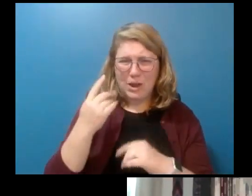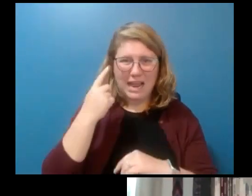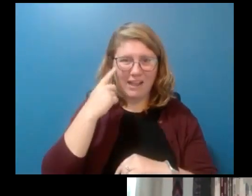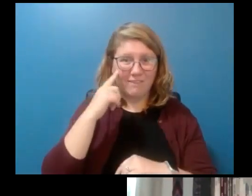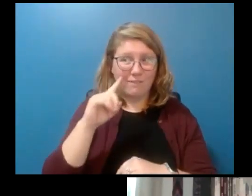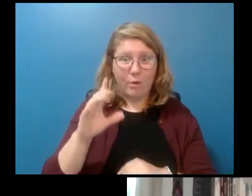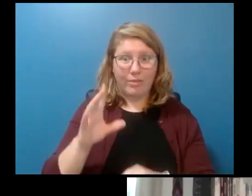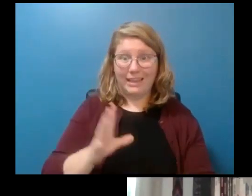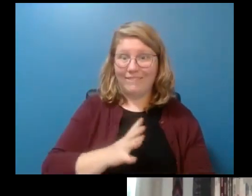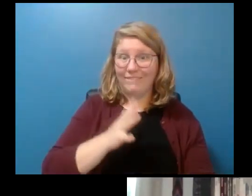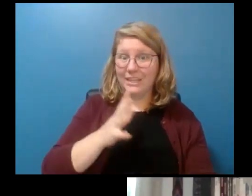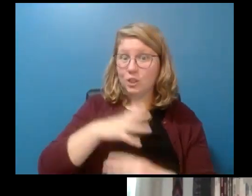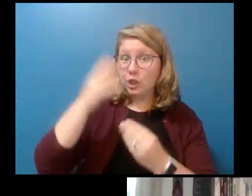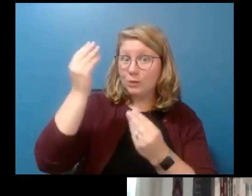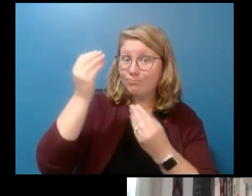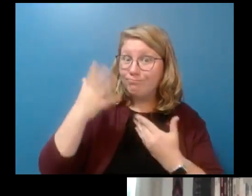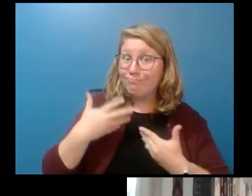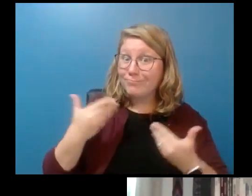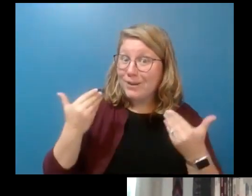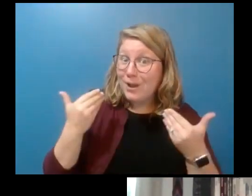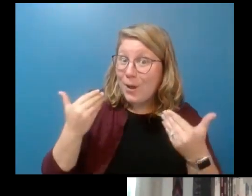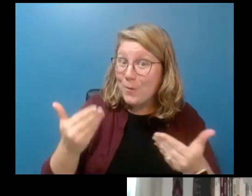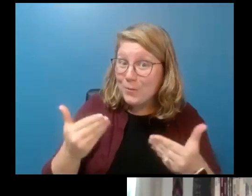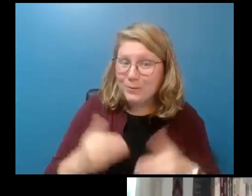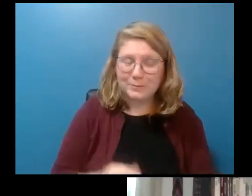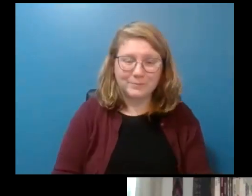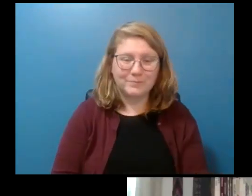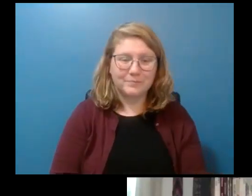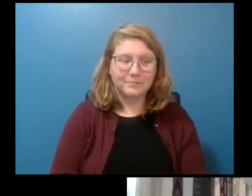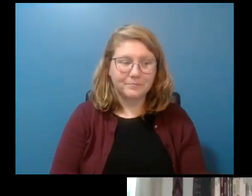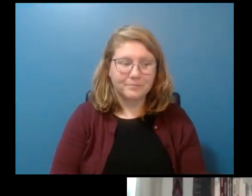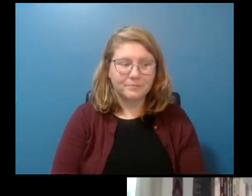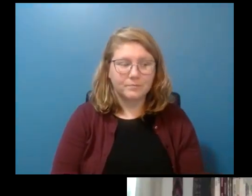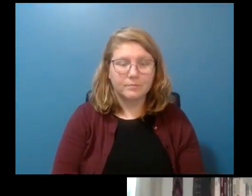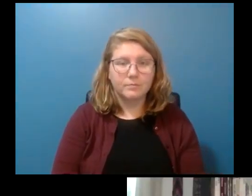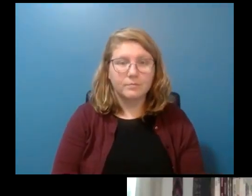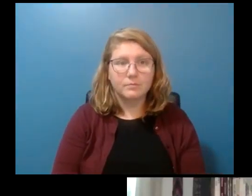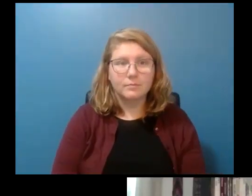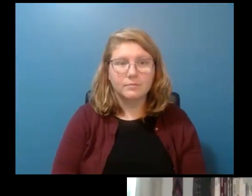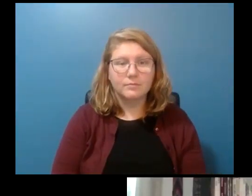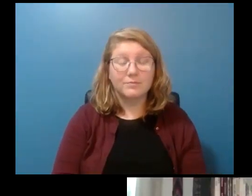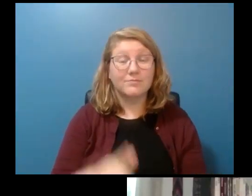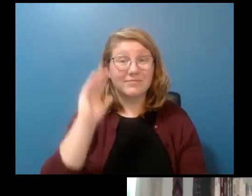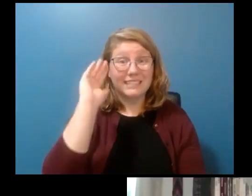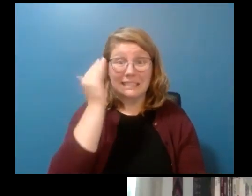welcome to our Facebook Live event. We're going to get started here in just a minutes.